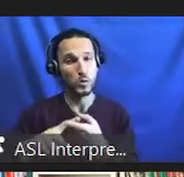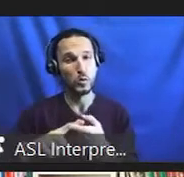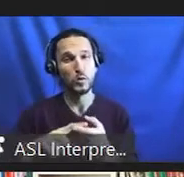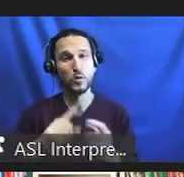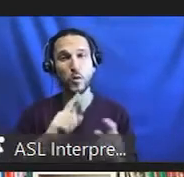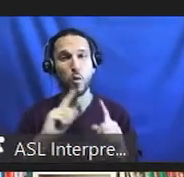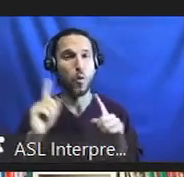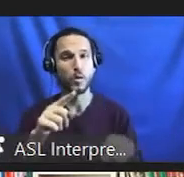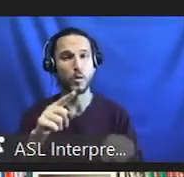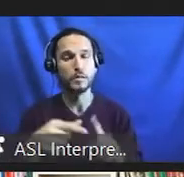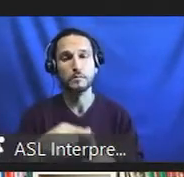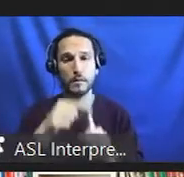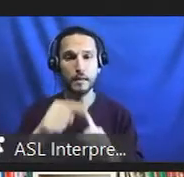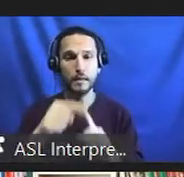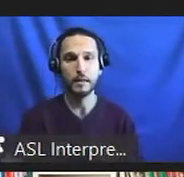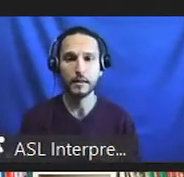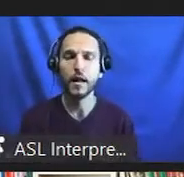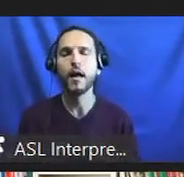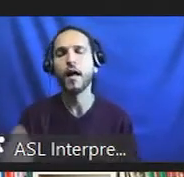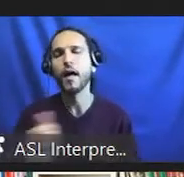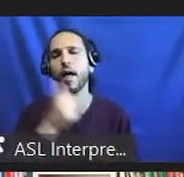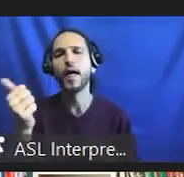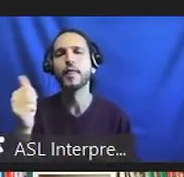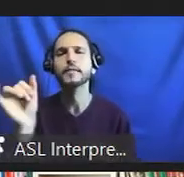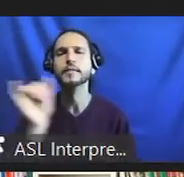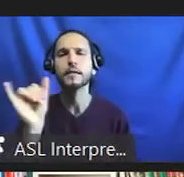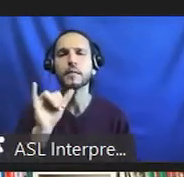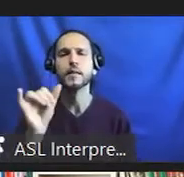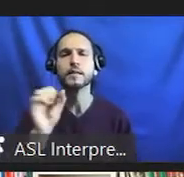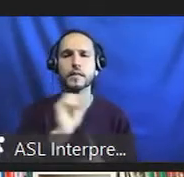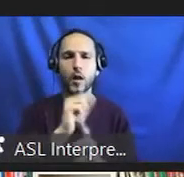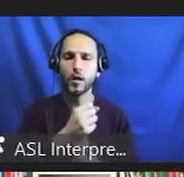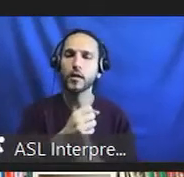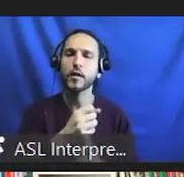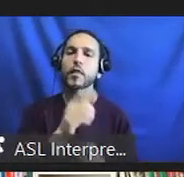There's a similar case where a court said that a restaurant is